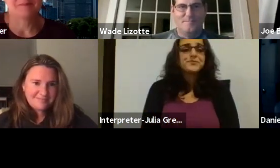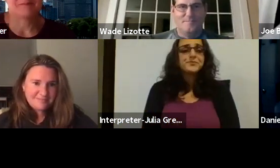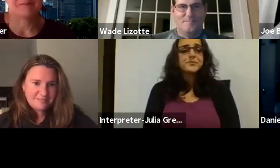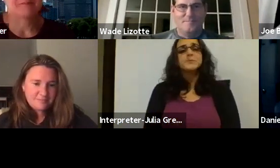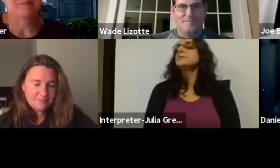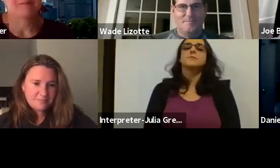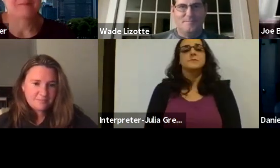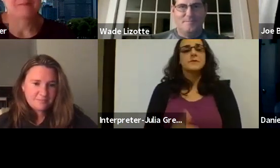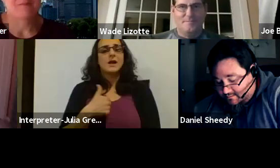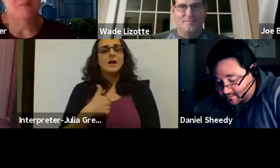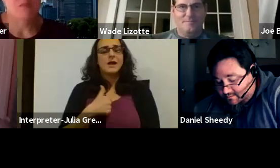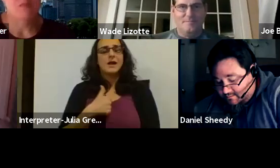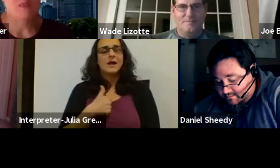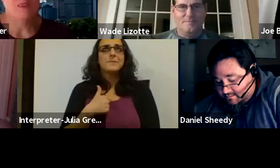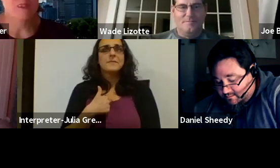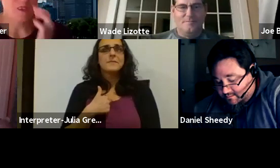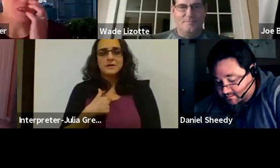Kathleen Stern: I did the vote for